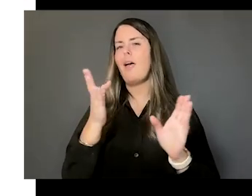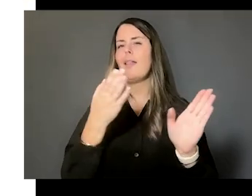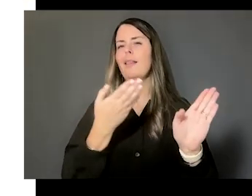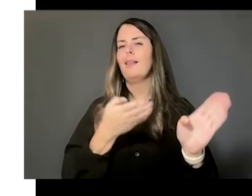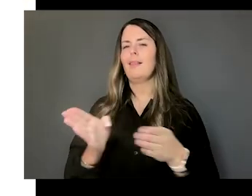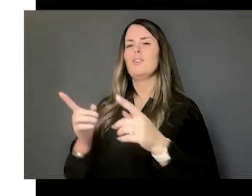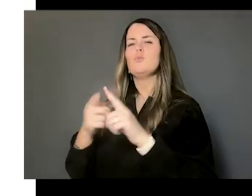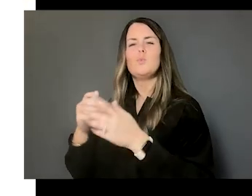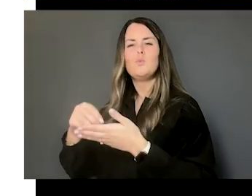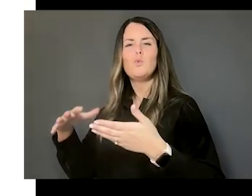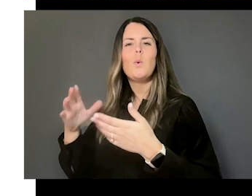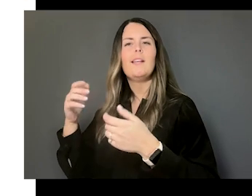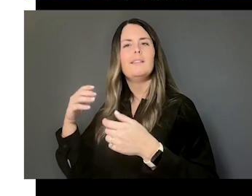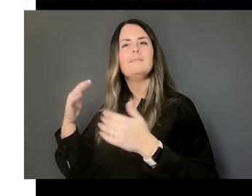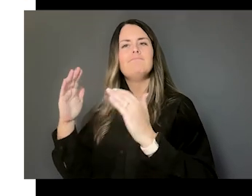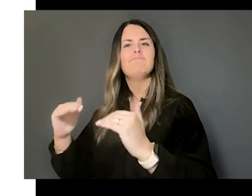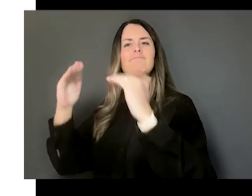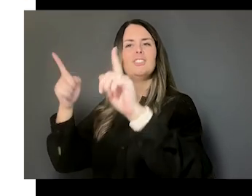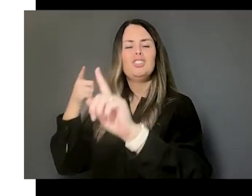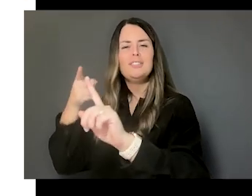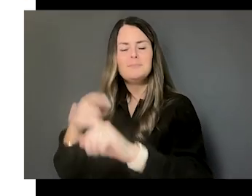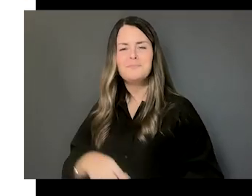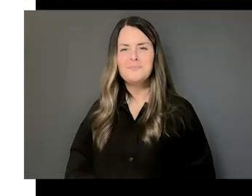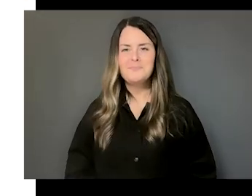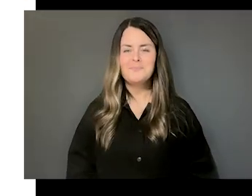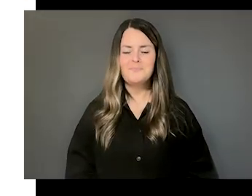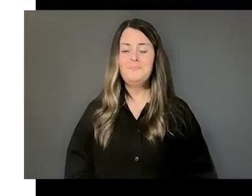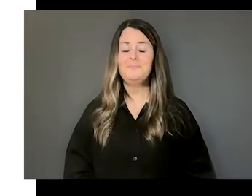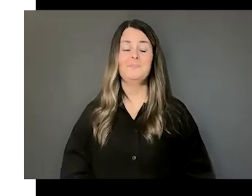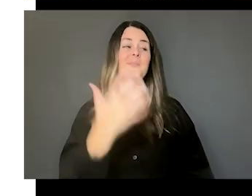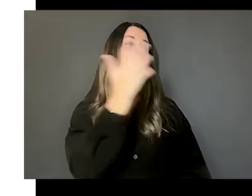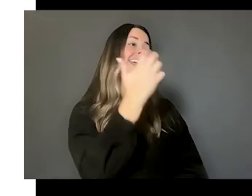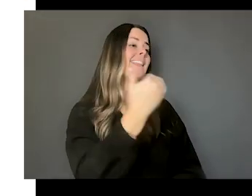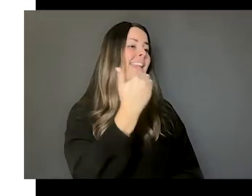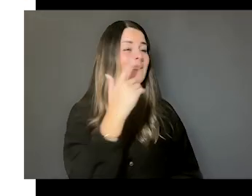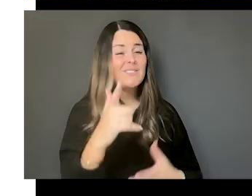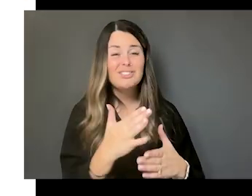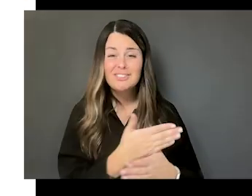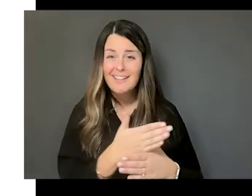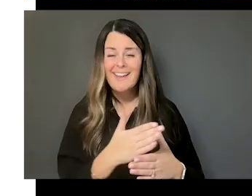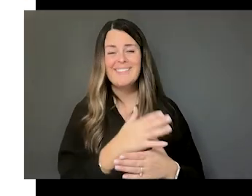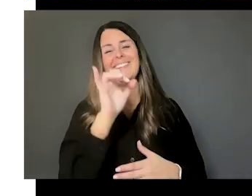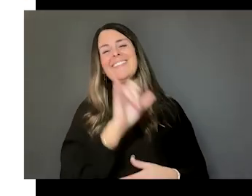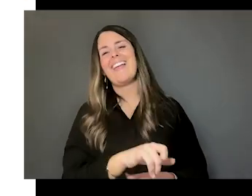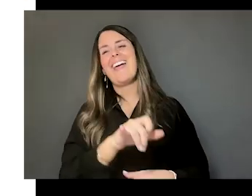Wow. Thank you all for sharing your stories about students. I mean, that's why we're here, right? This is why we do what we do.